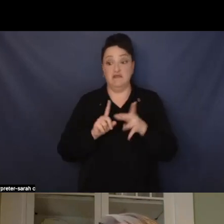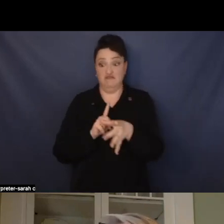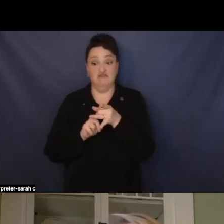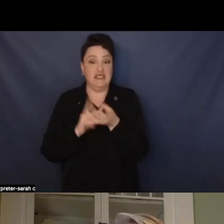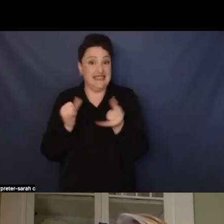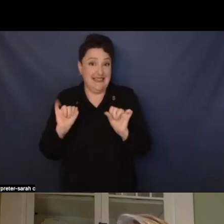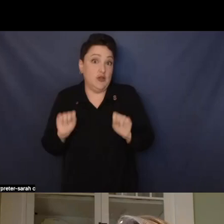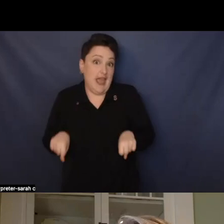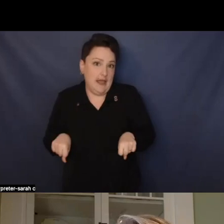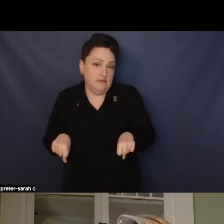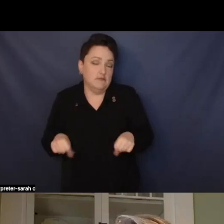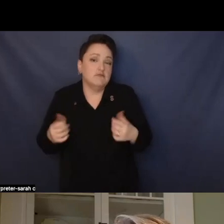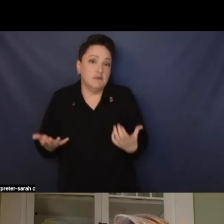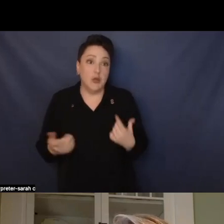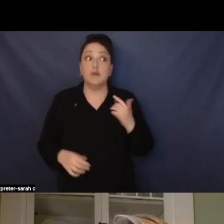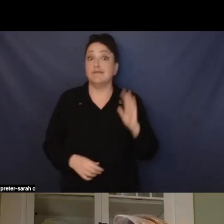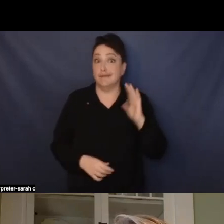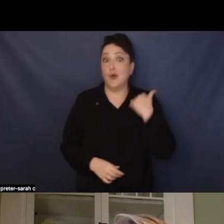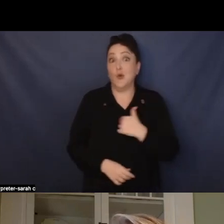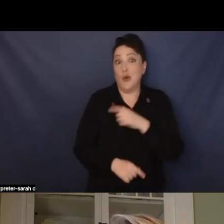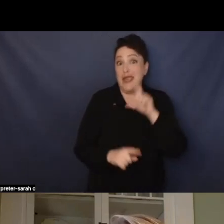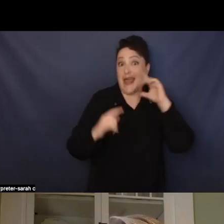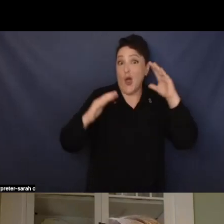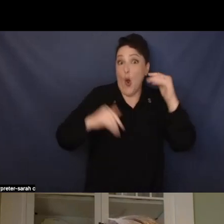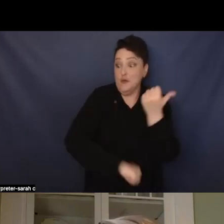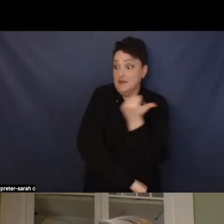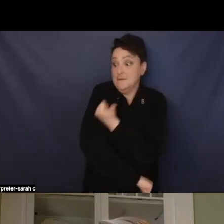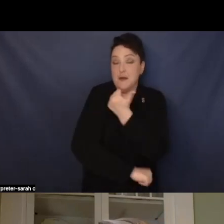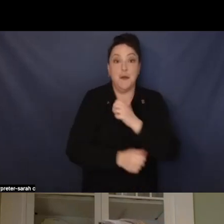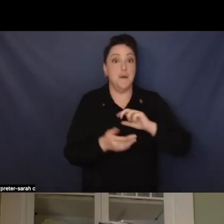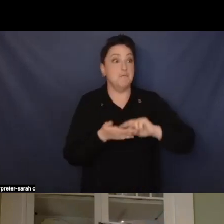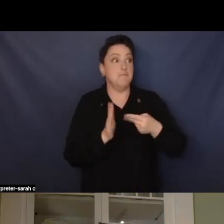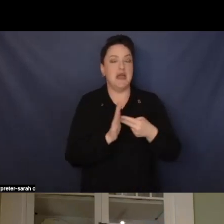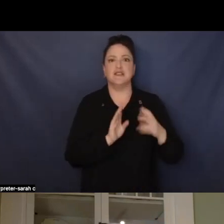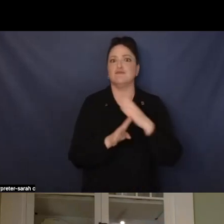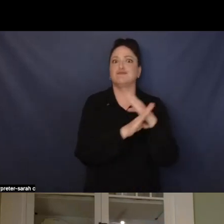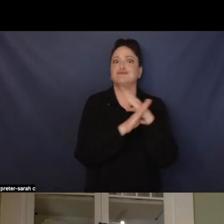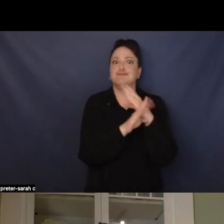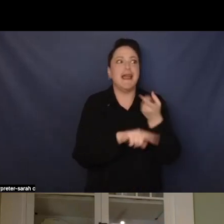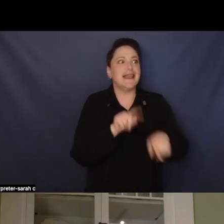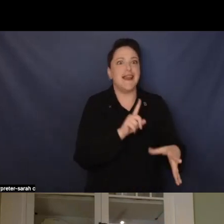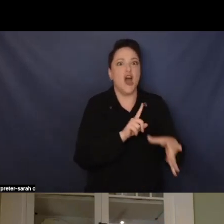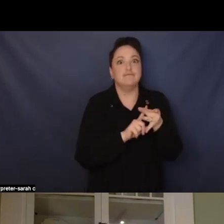had initially hoped. And there are many people, including myself, who cannot garner protection